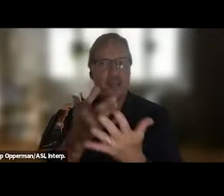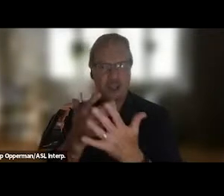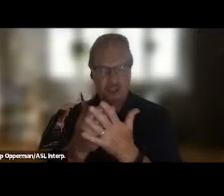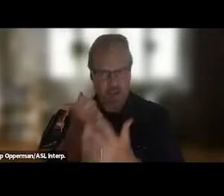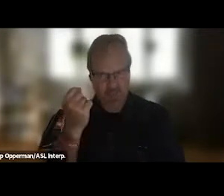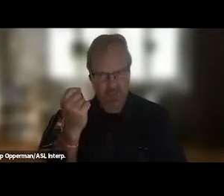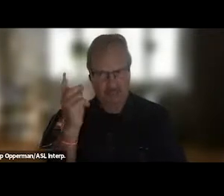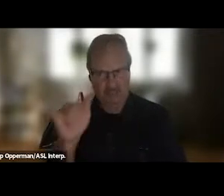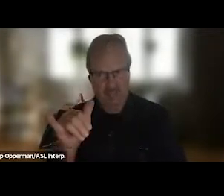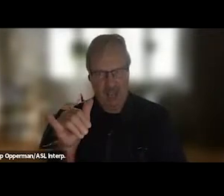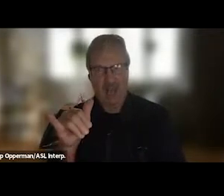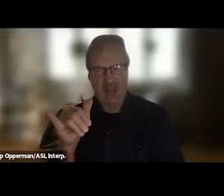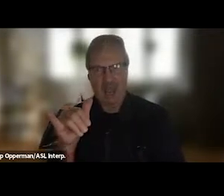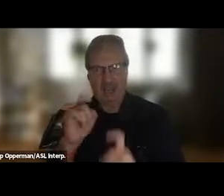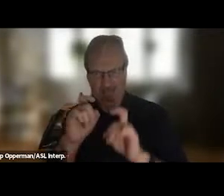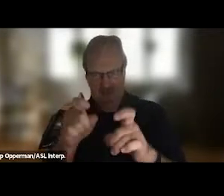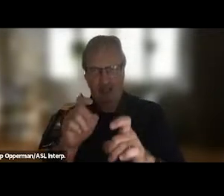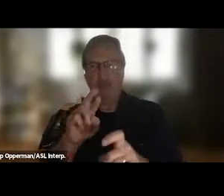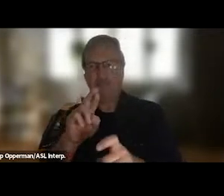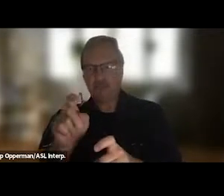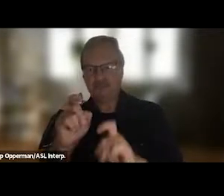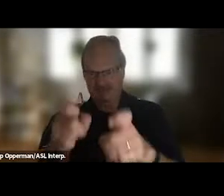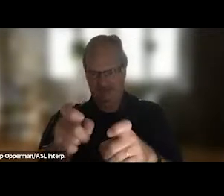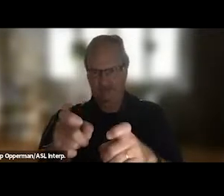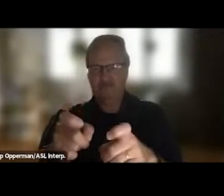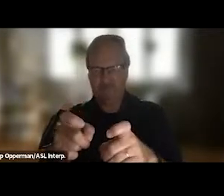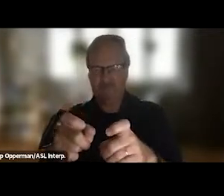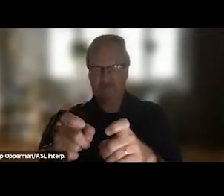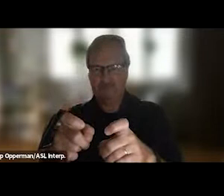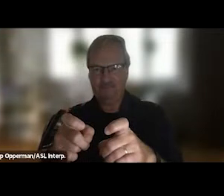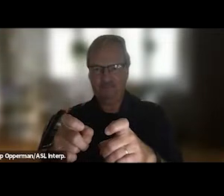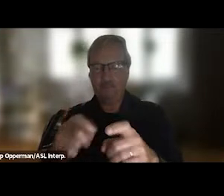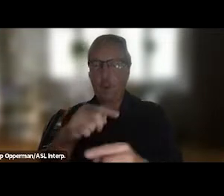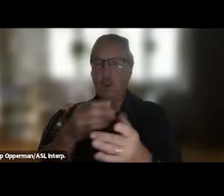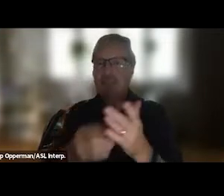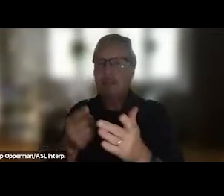in prescribing buprenorphine, because frankly, when someone is beginning withdrawal,